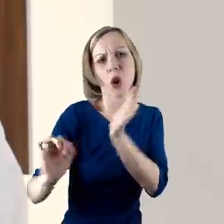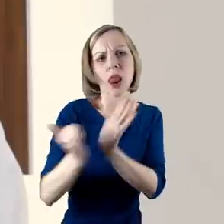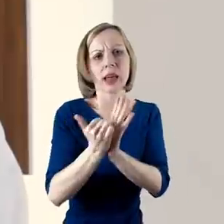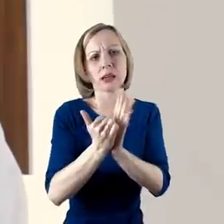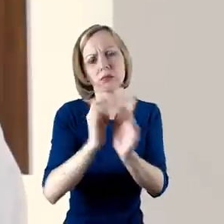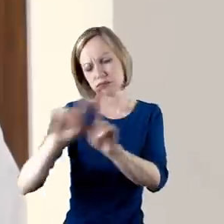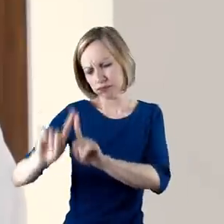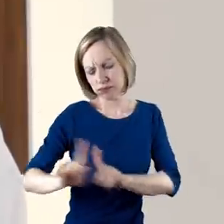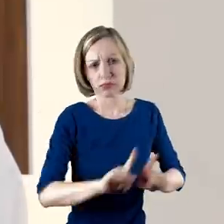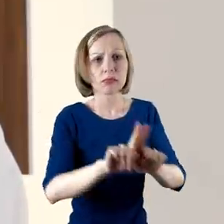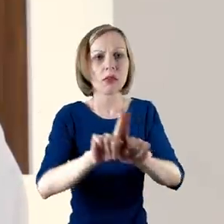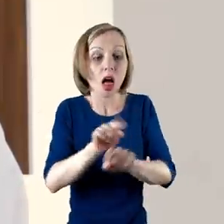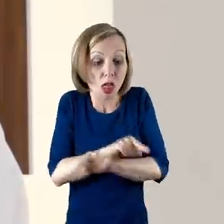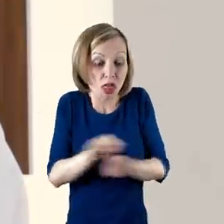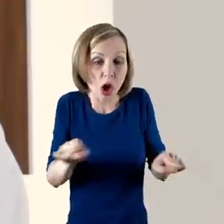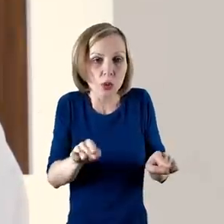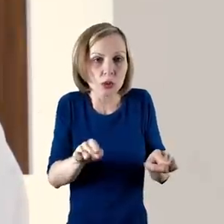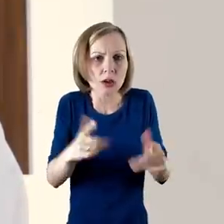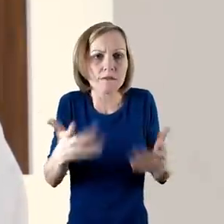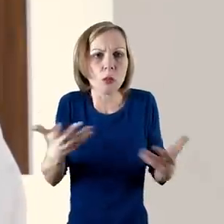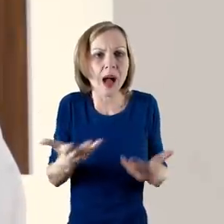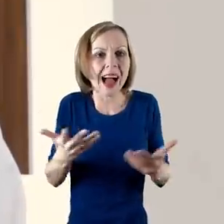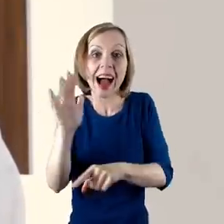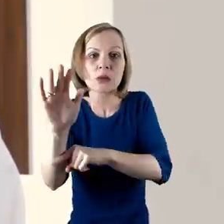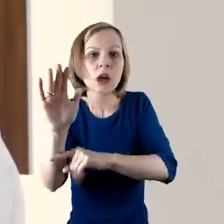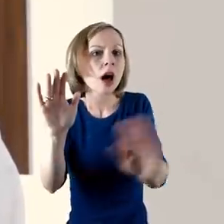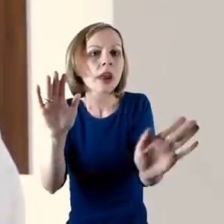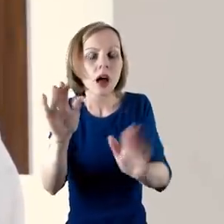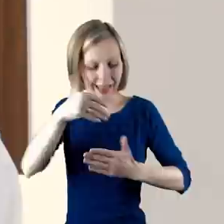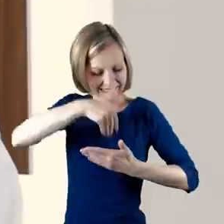All these evil things come from within, and they defile a person."